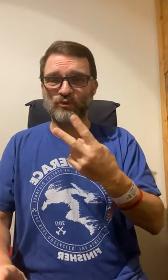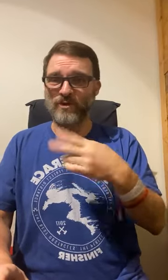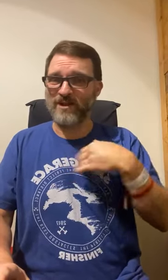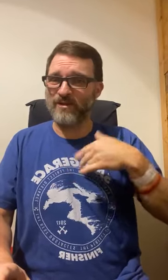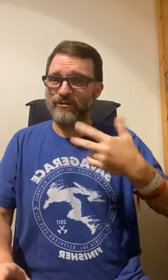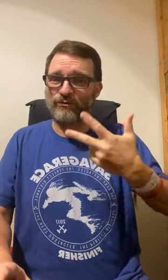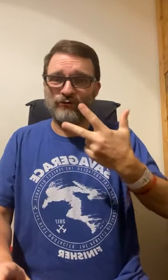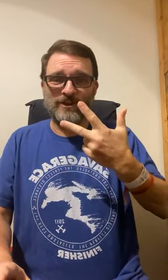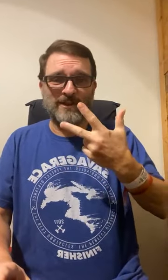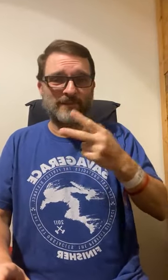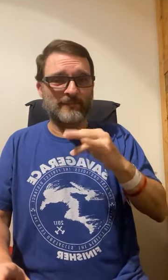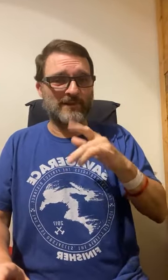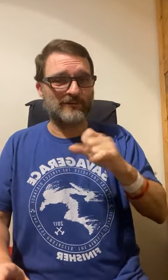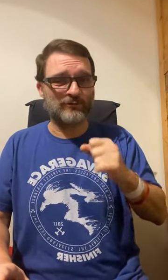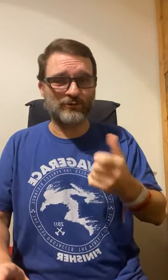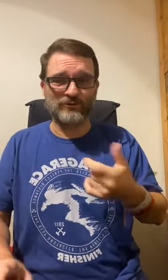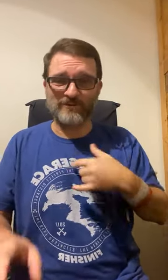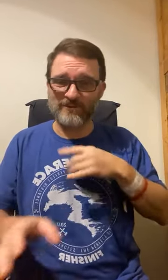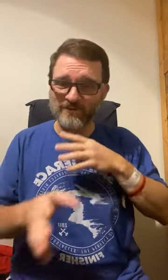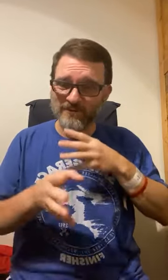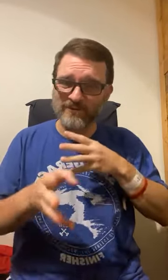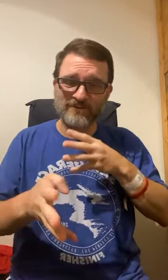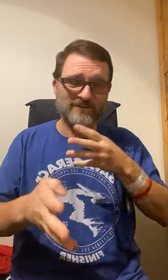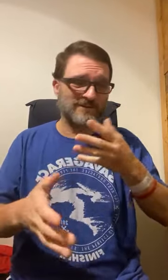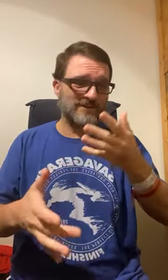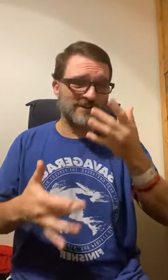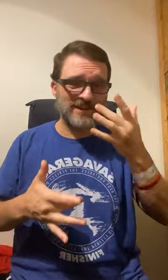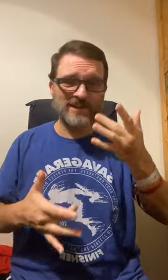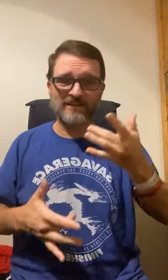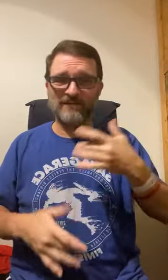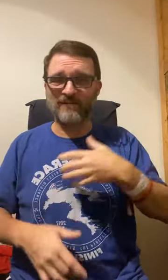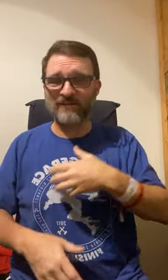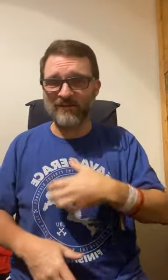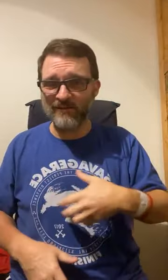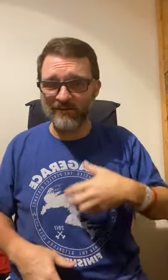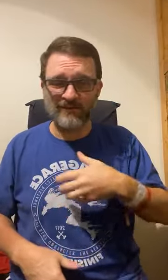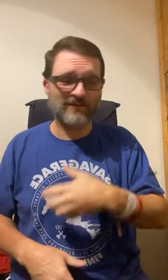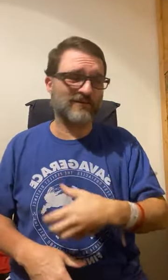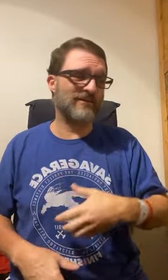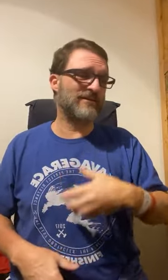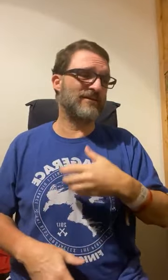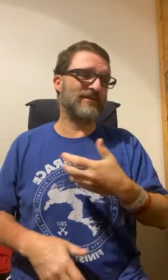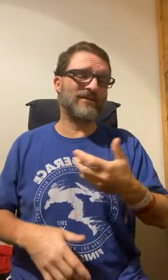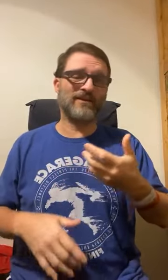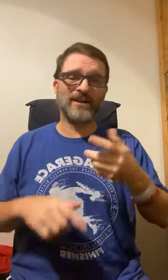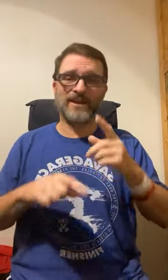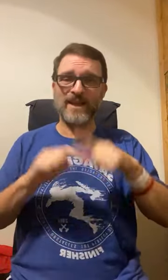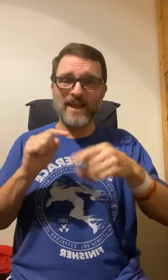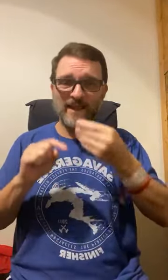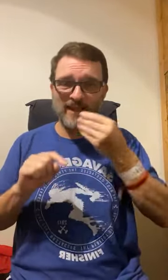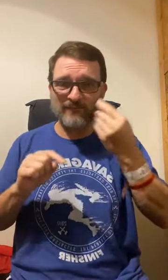I only had 1 or 2 meals I havent eaten 3 meals in a day. I kept throwing it all up. I was getting sick or nauseous